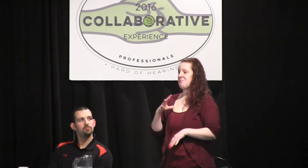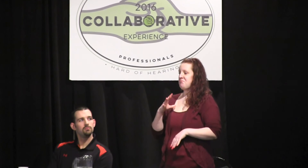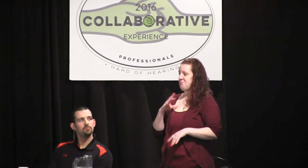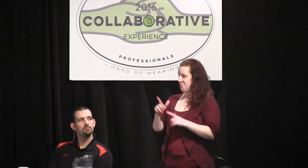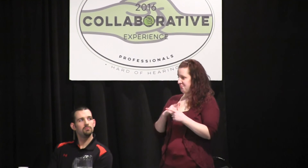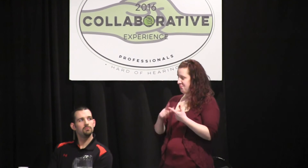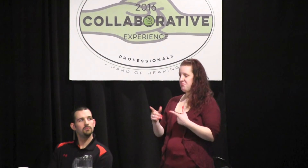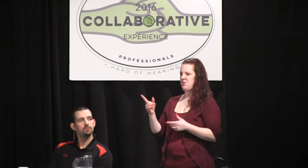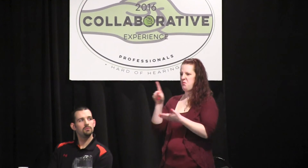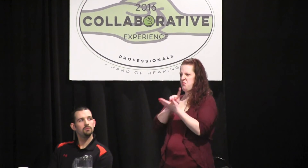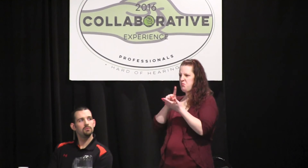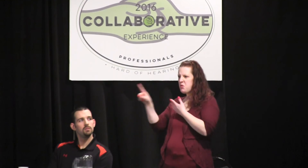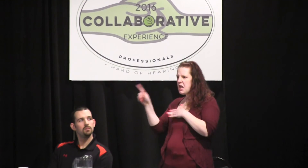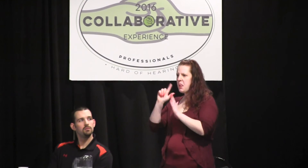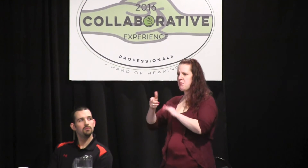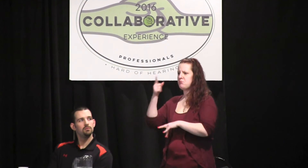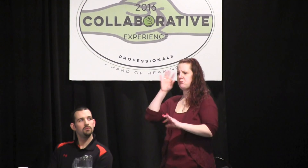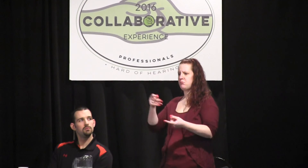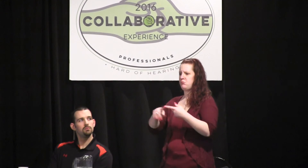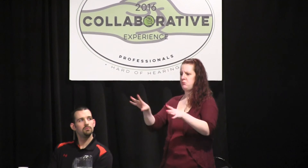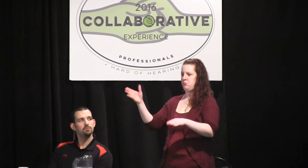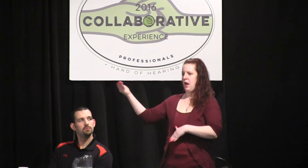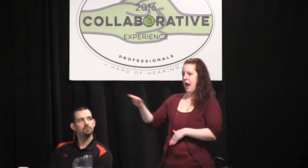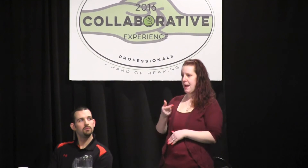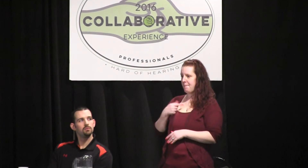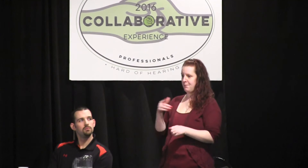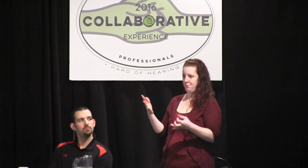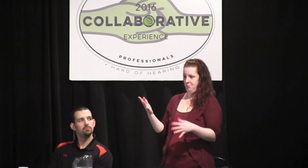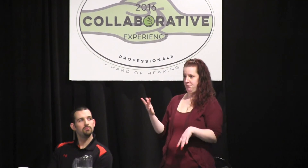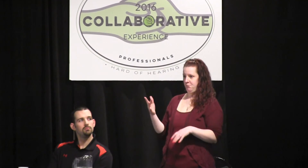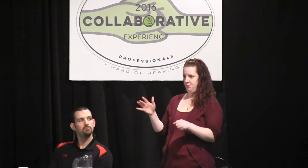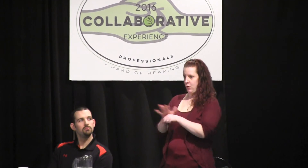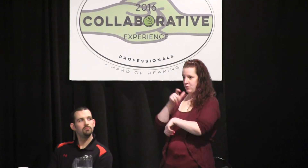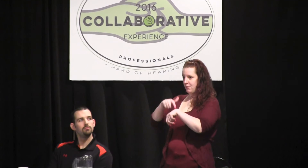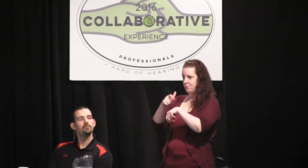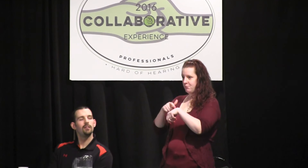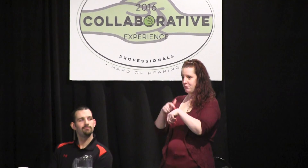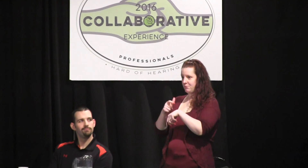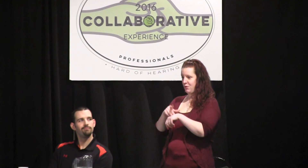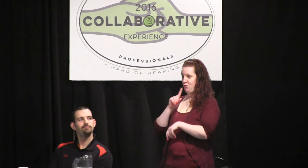I was shocked. And then about a week later, they hired me.